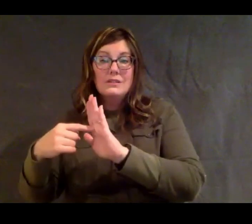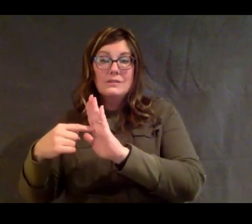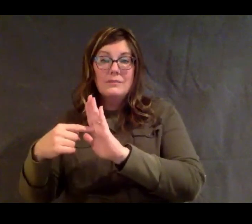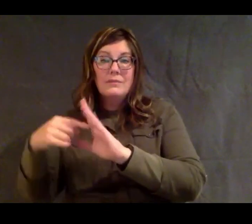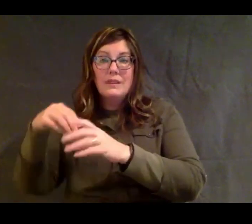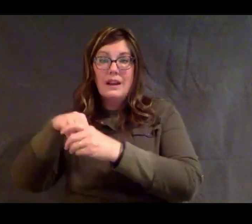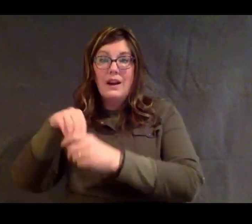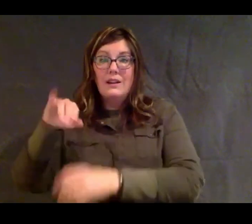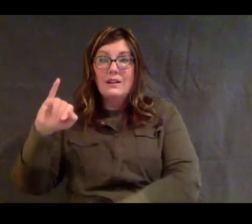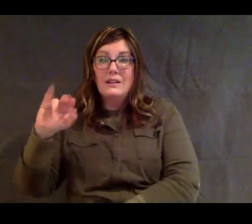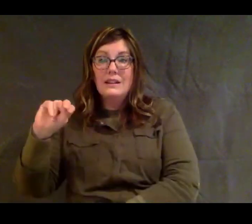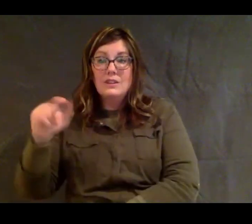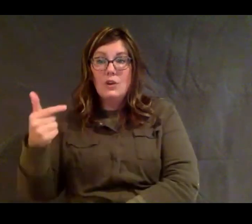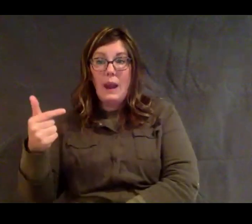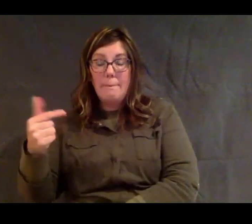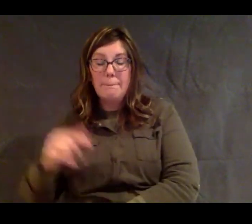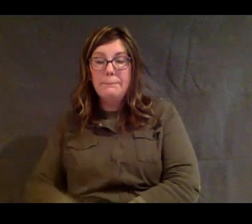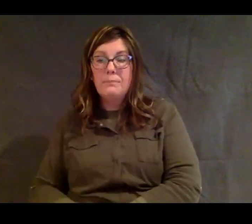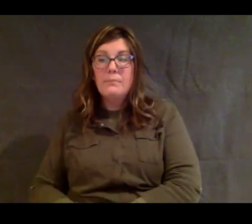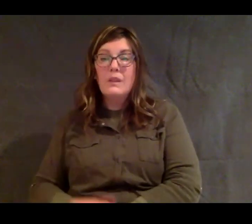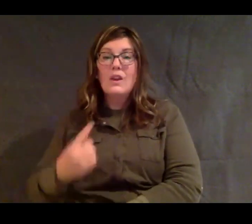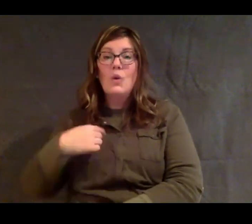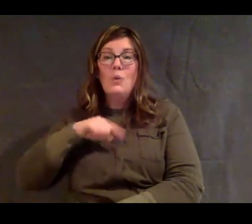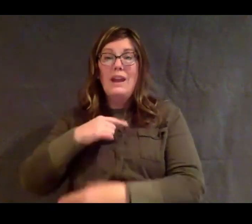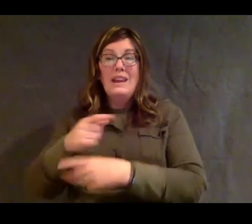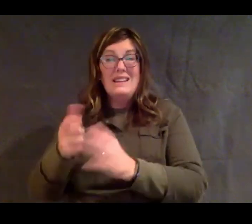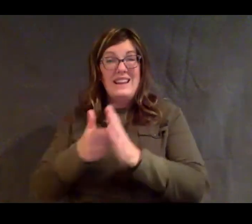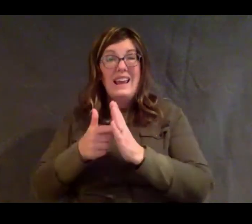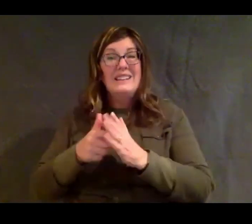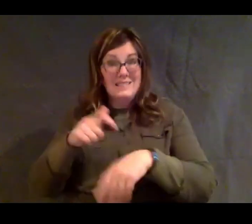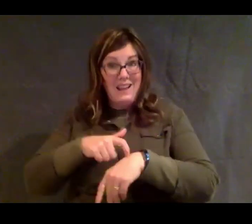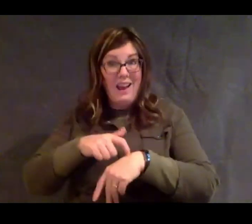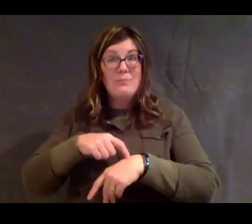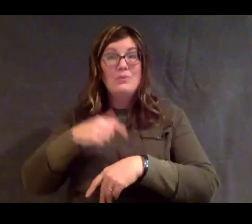the change that we are fighting for we might not agree on everything but i damn well agree with her